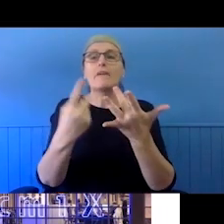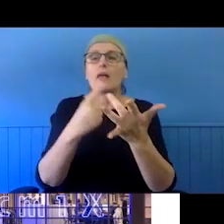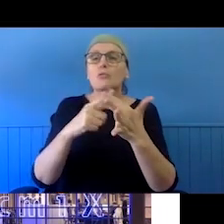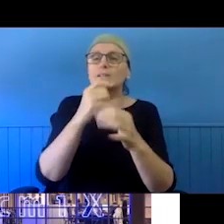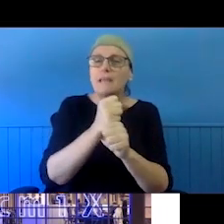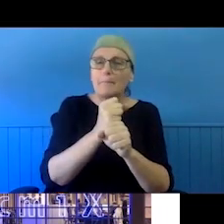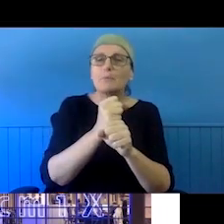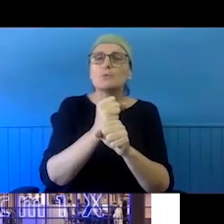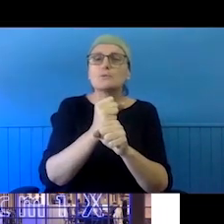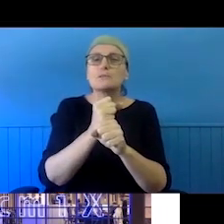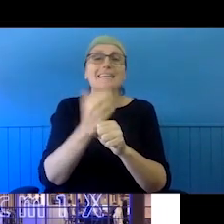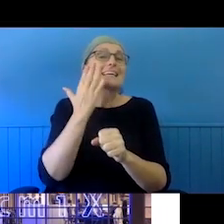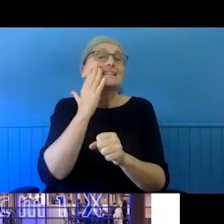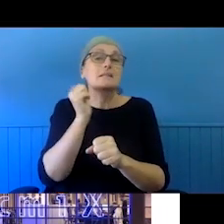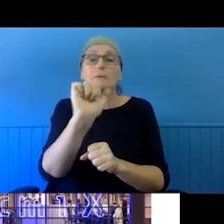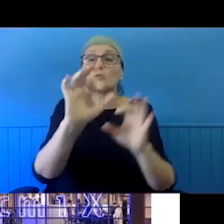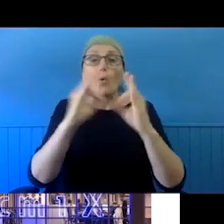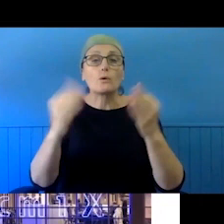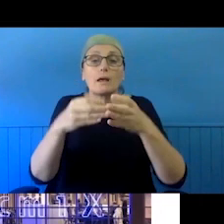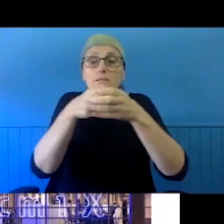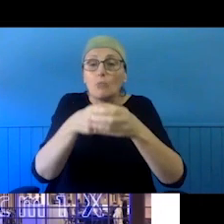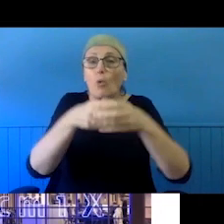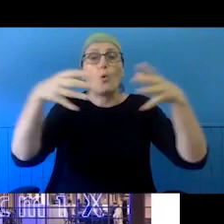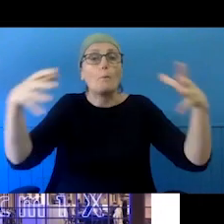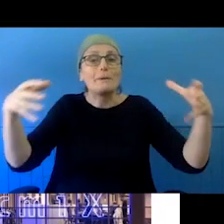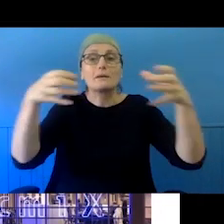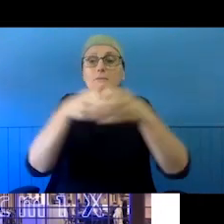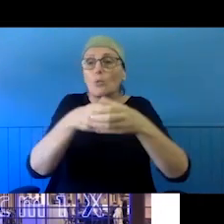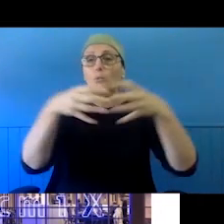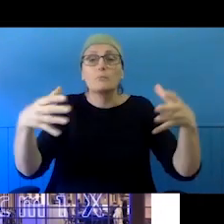quality of the idea. As I say, as I move into the talk, share your own